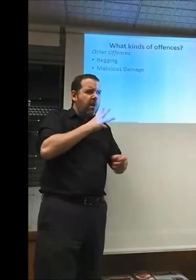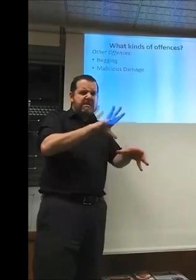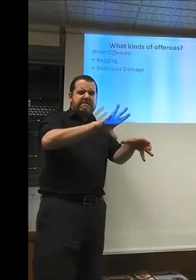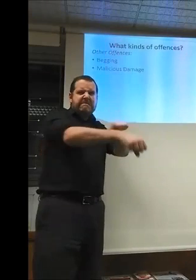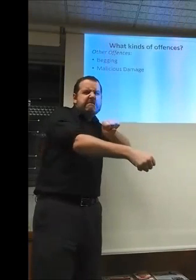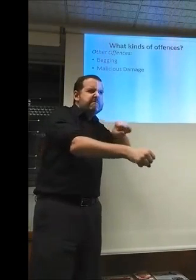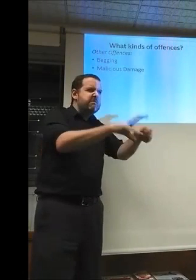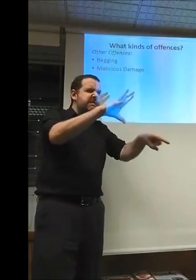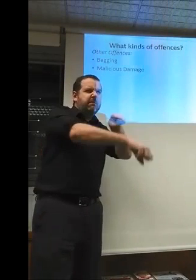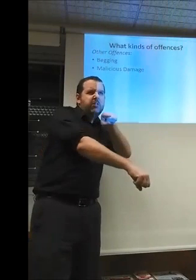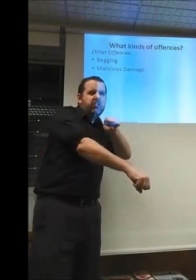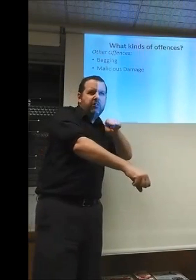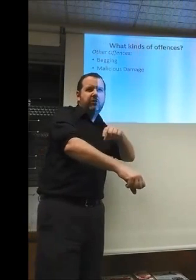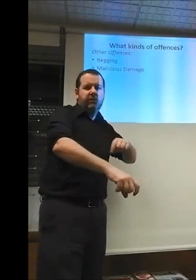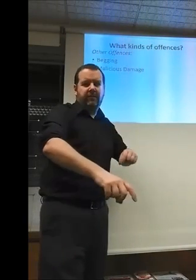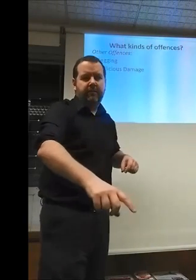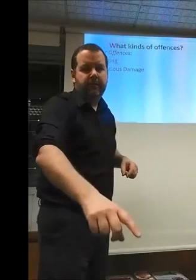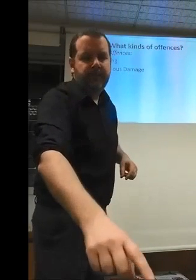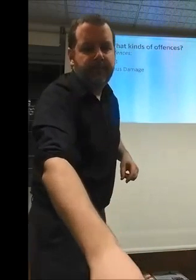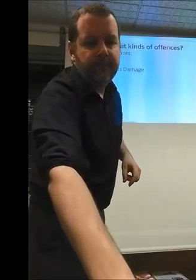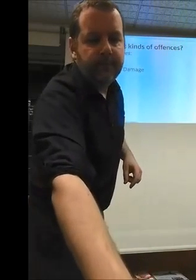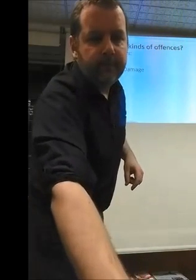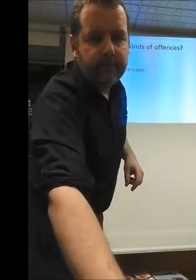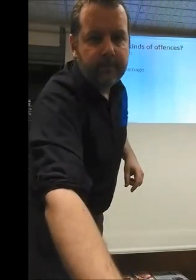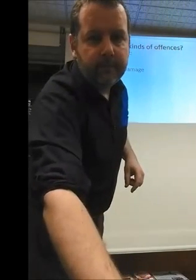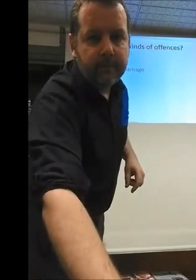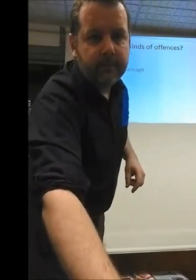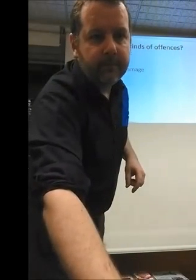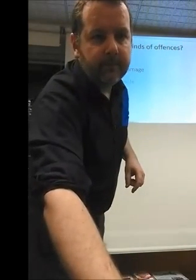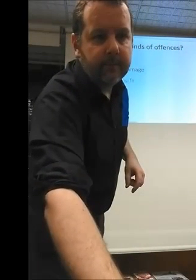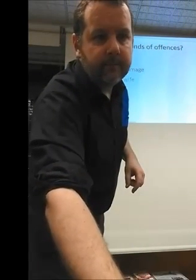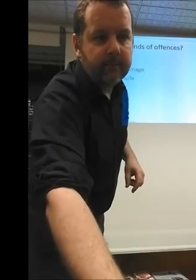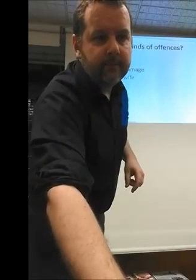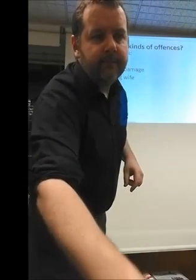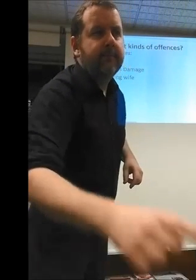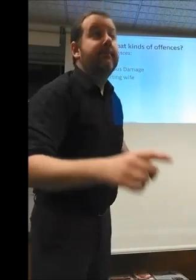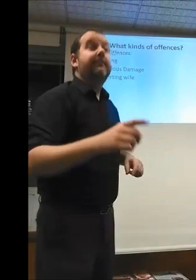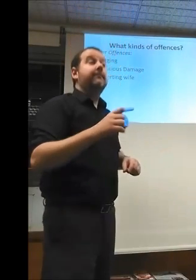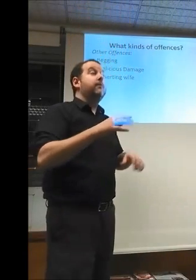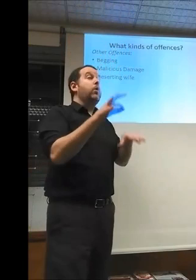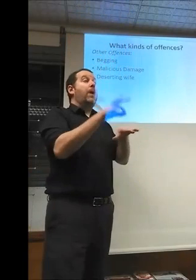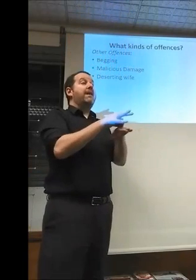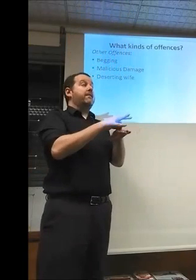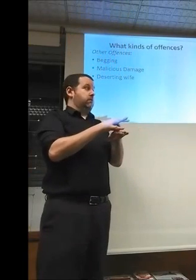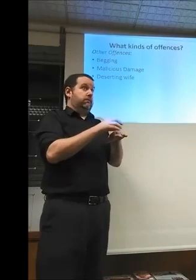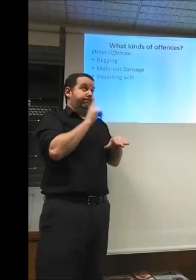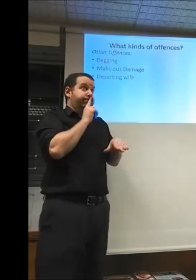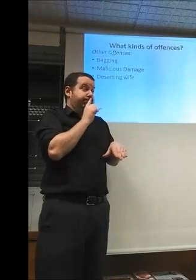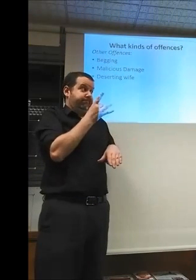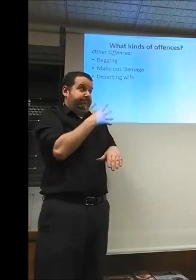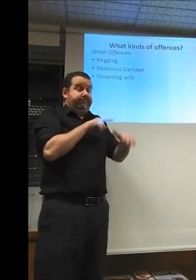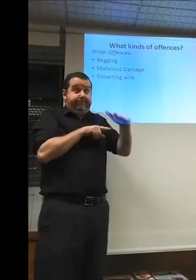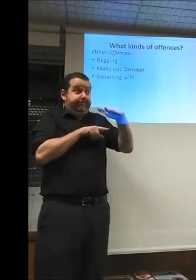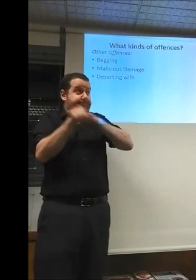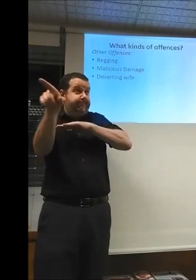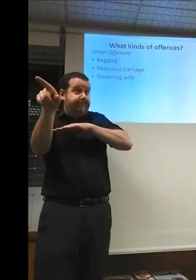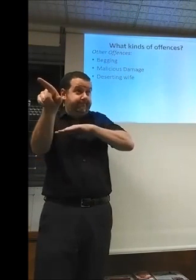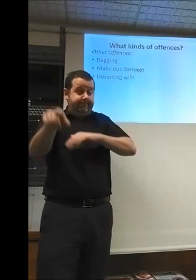many do you think had an interpreter?